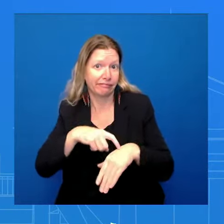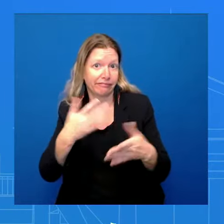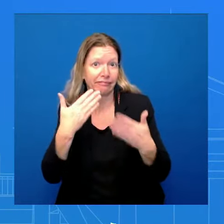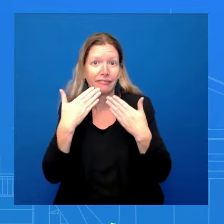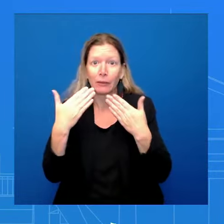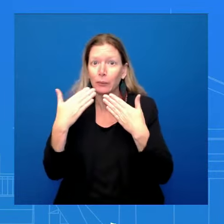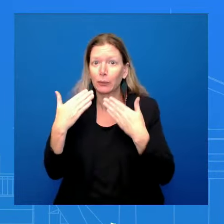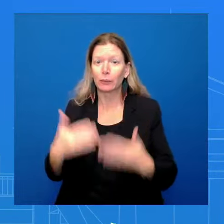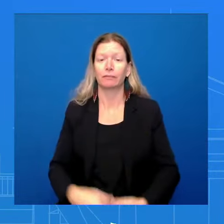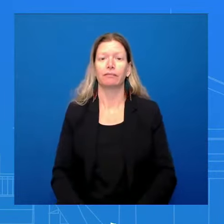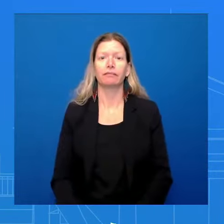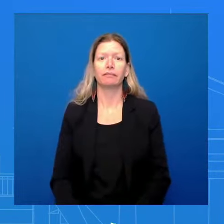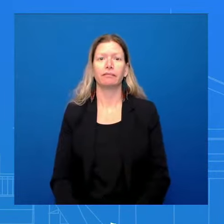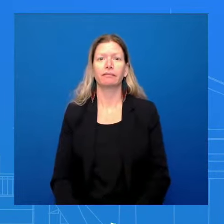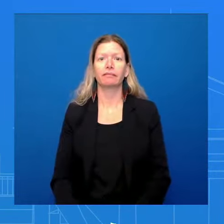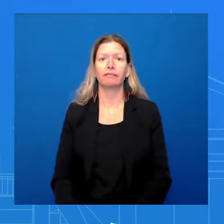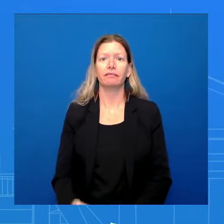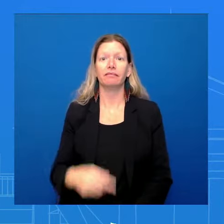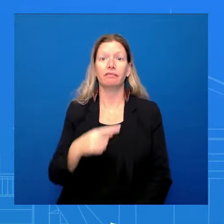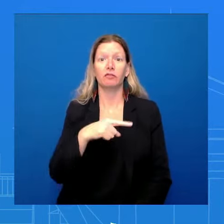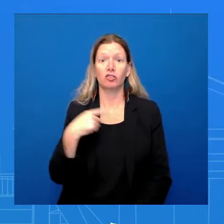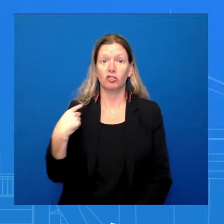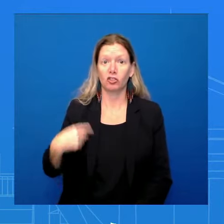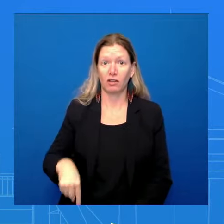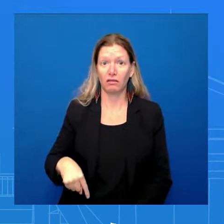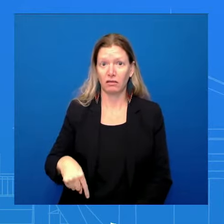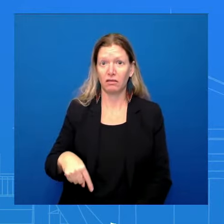First question is Russia and China will work together